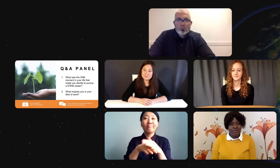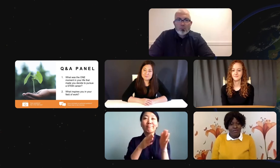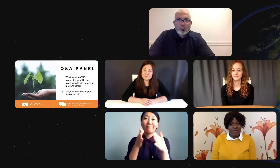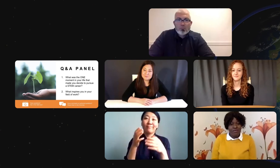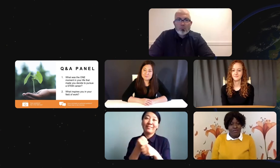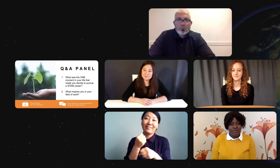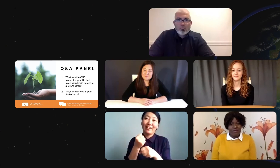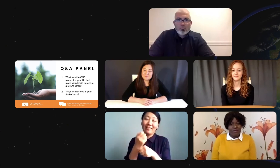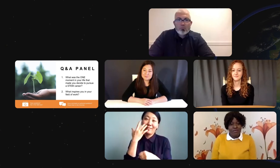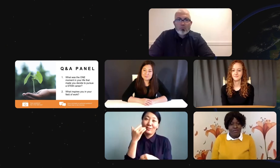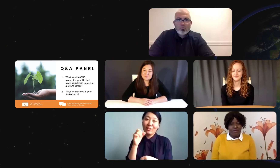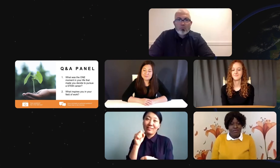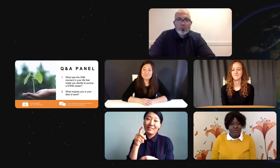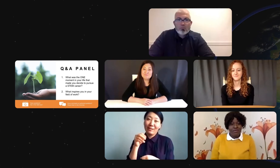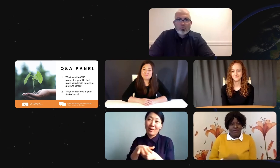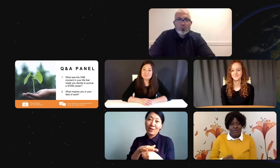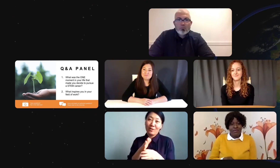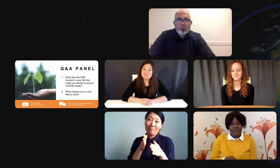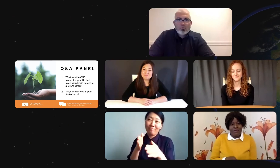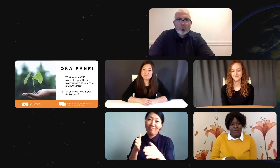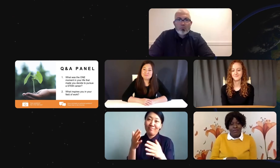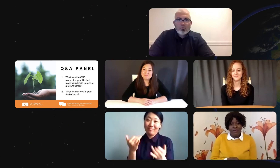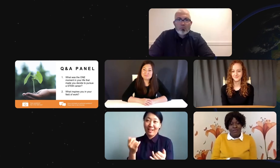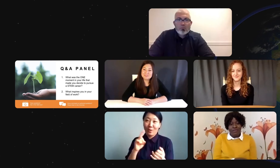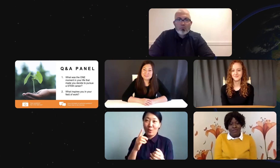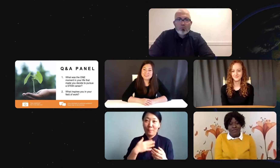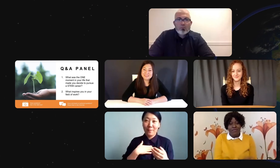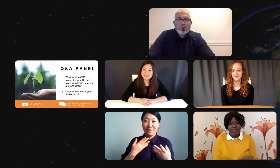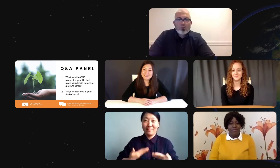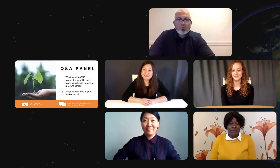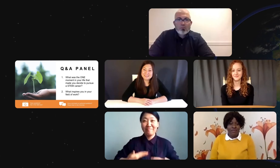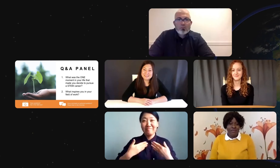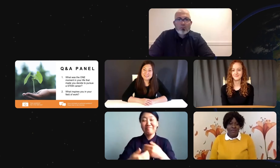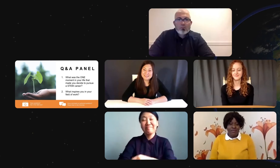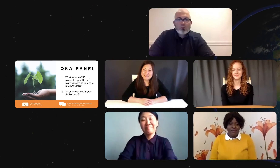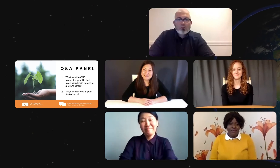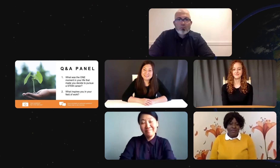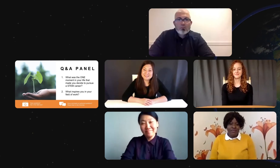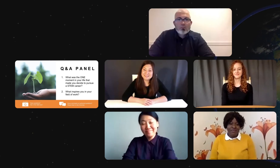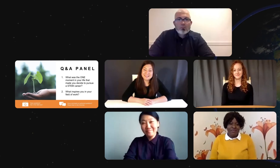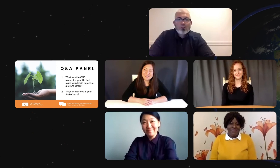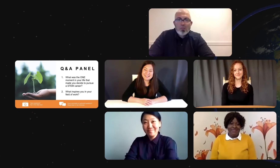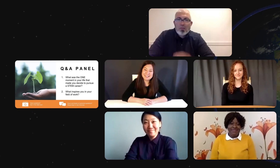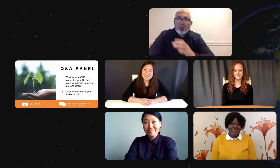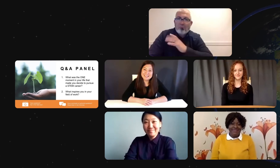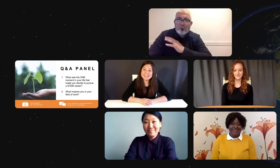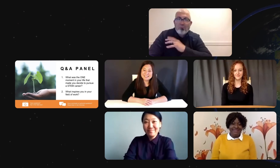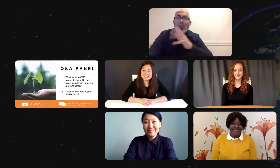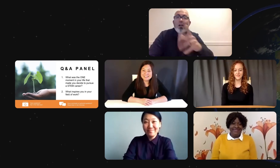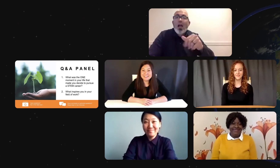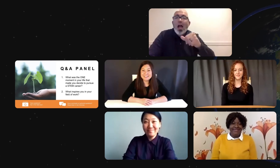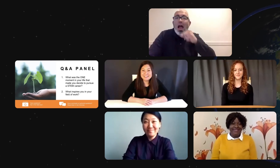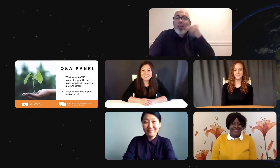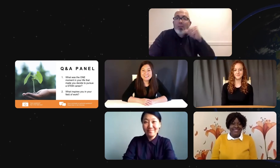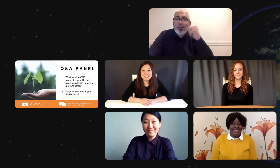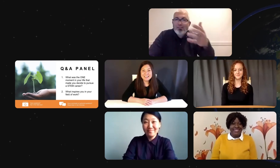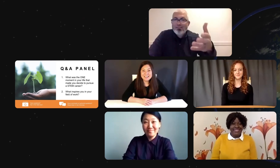Math and art seem to go together well, especially in statistics. So, here I am!